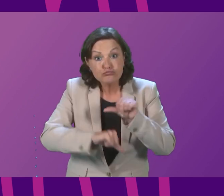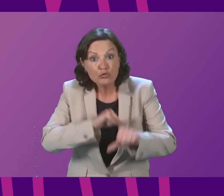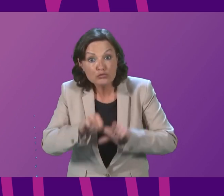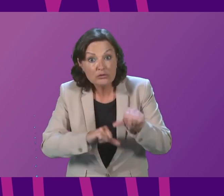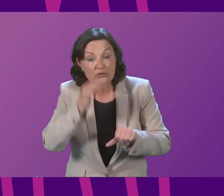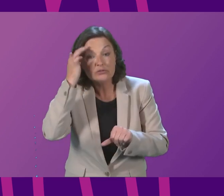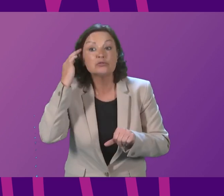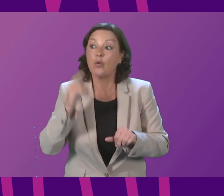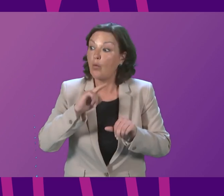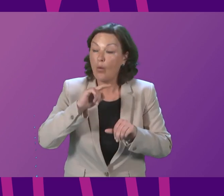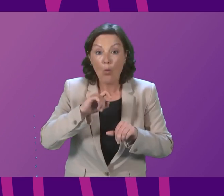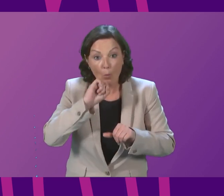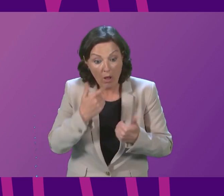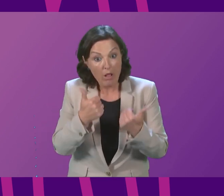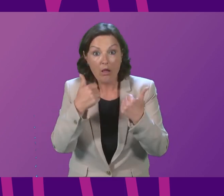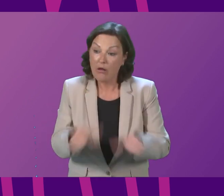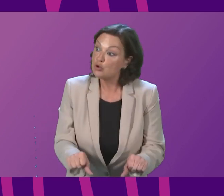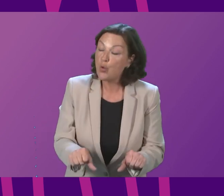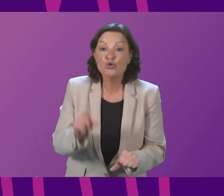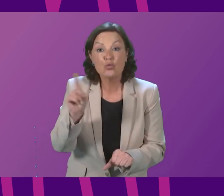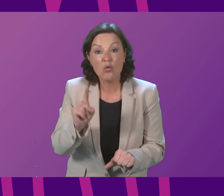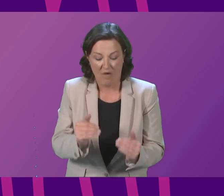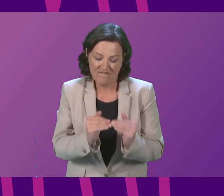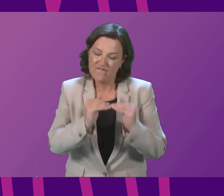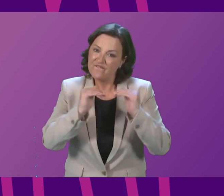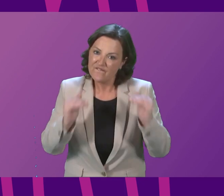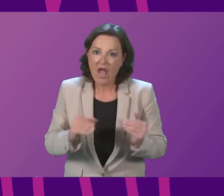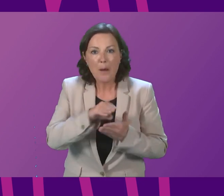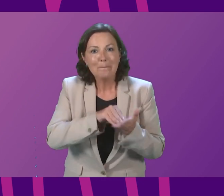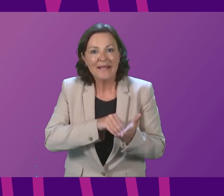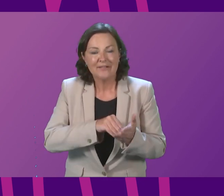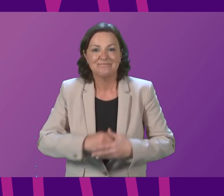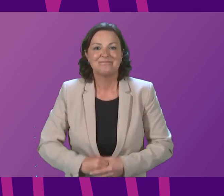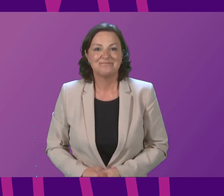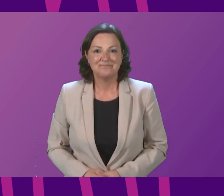in the public sector—the fairest possible outcome in the circumstances that we are in.